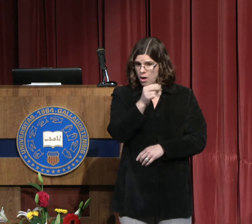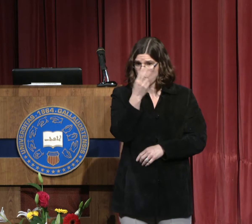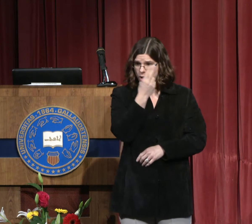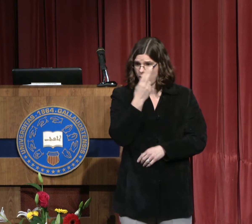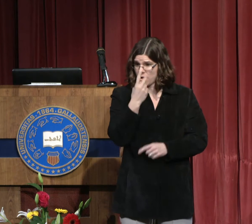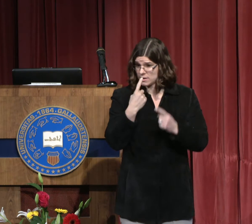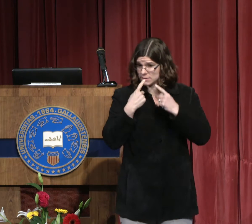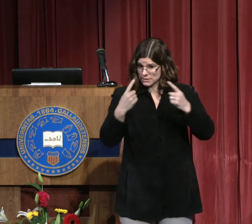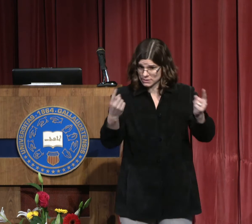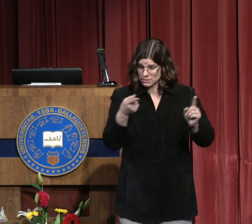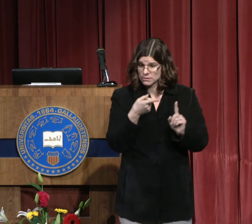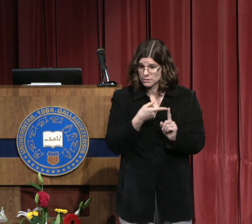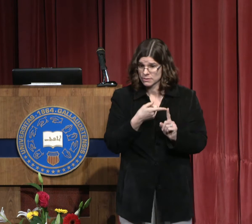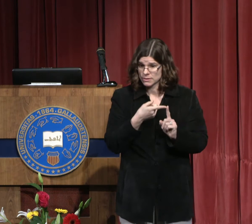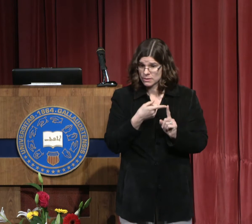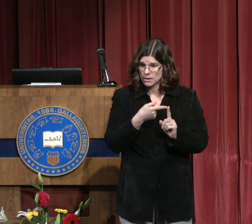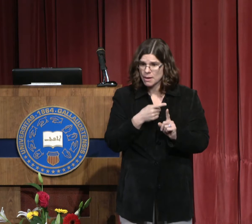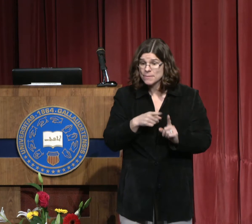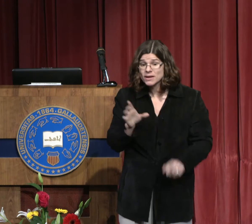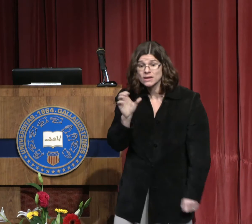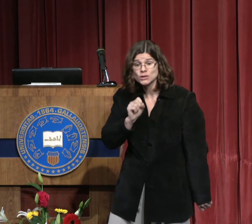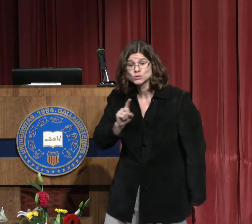This is a story about two fathers and two sons. Charles Keeling first successfully measured CO2 levels in Mauna Loa Hawaii.